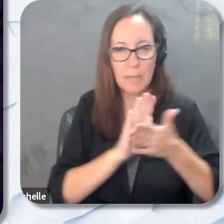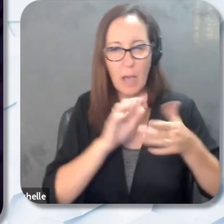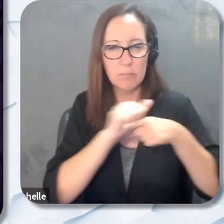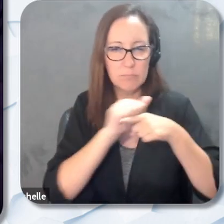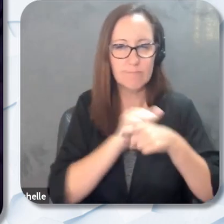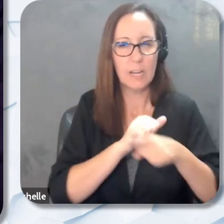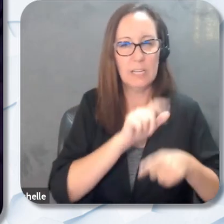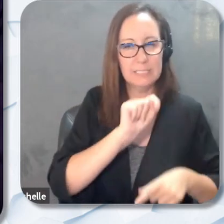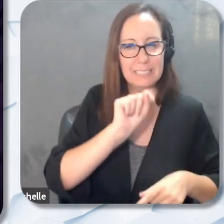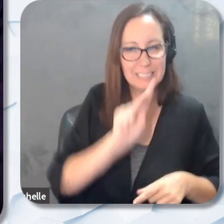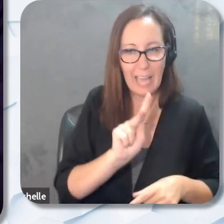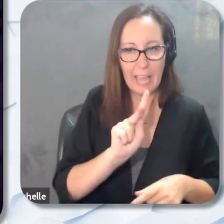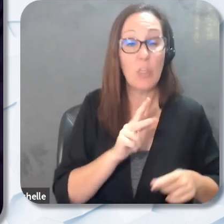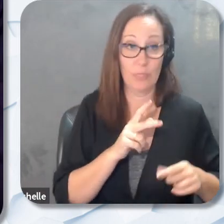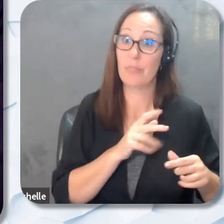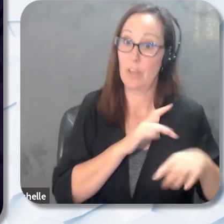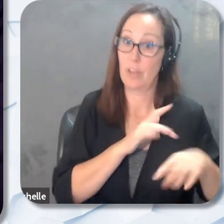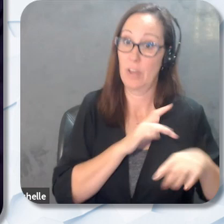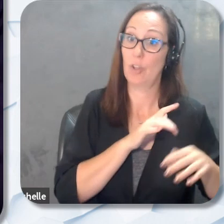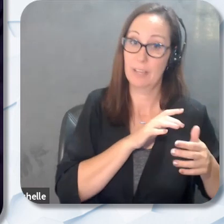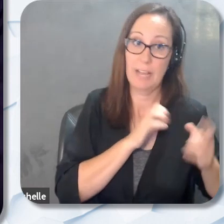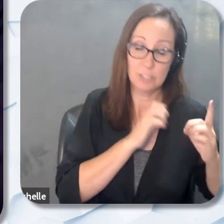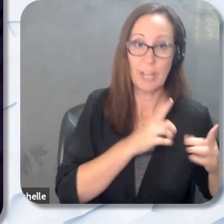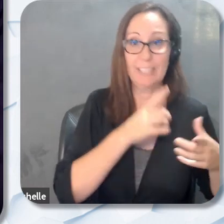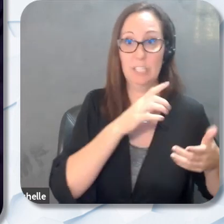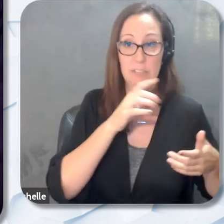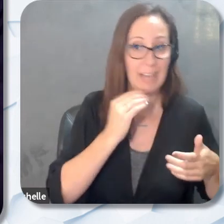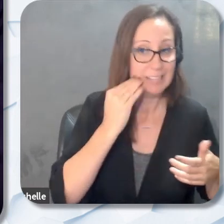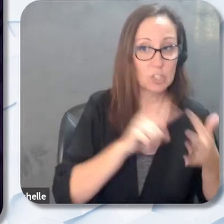and it has star are going to be a critical resource as we're expanding because they have.